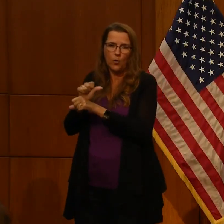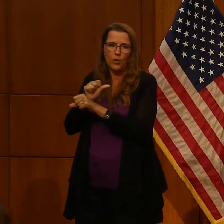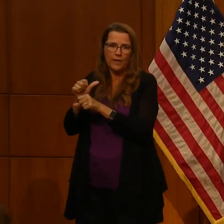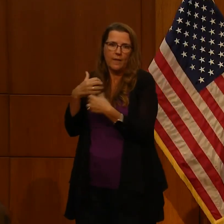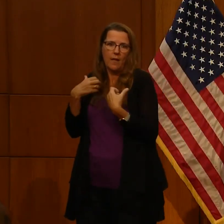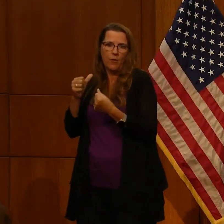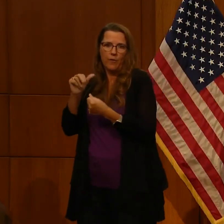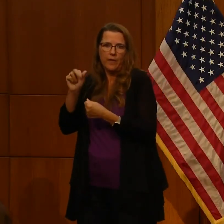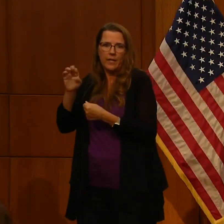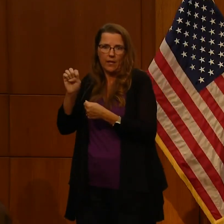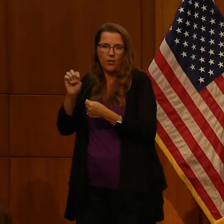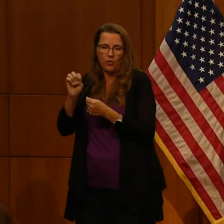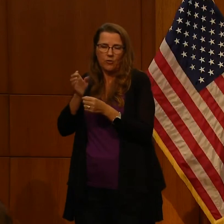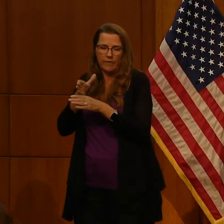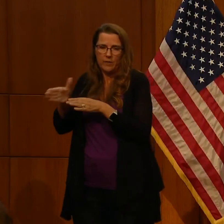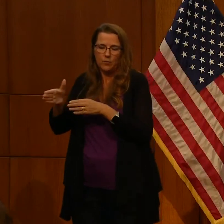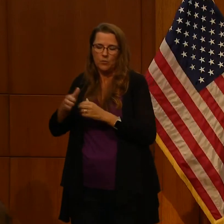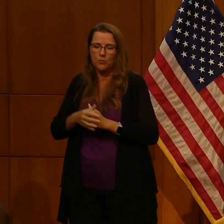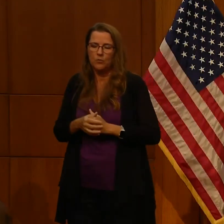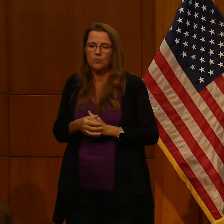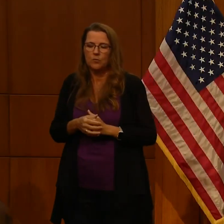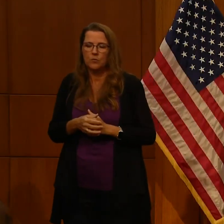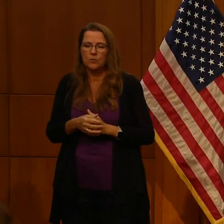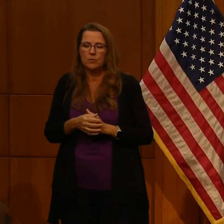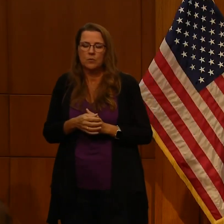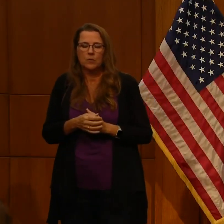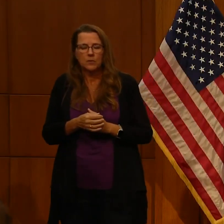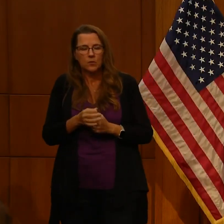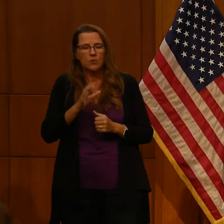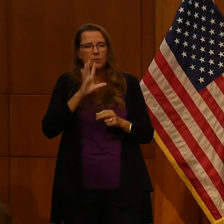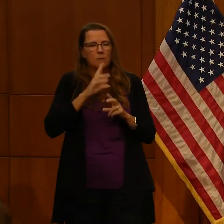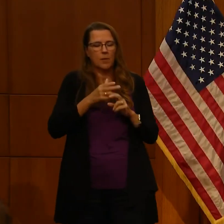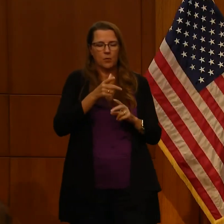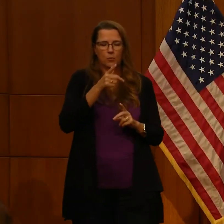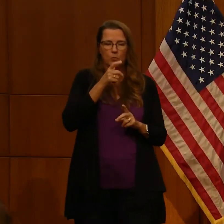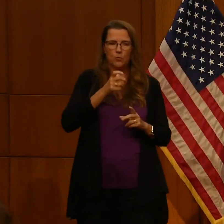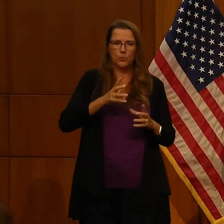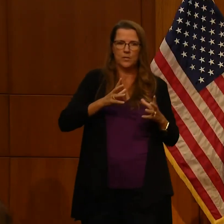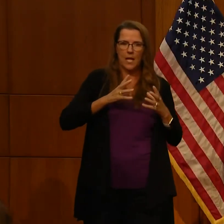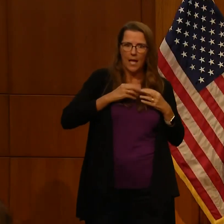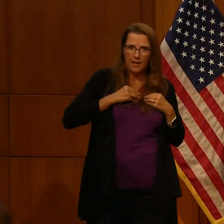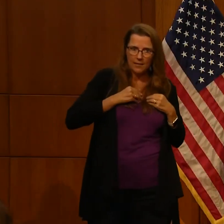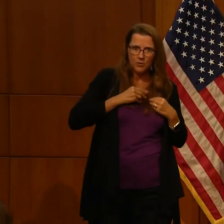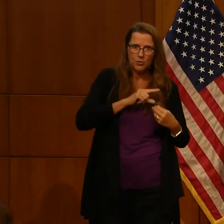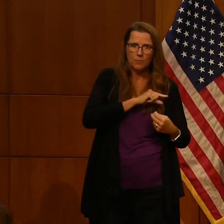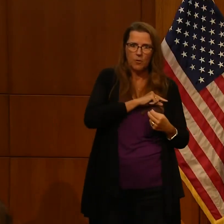ARE HEALTHCARE WORKERS AND THEIR HEALTH SYSTEMS WILL BE SUPPORTING A LOT OF THAT